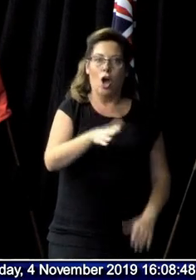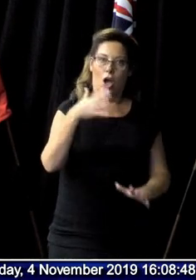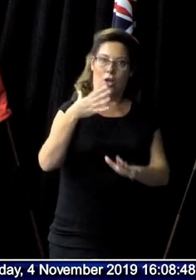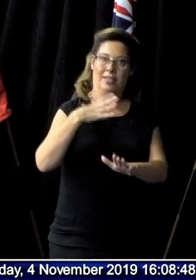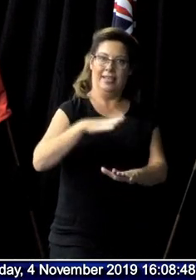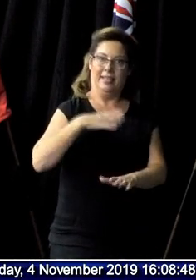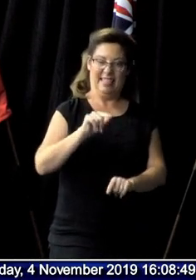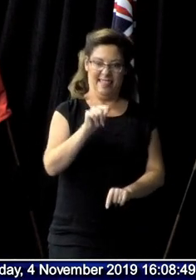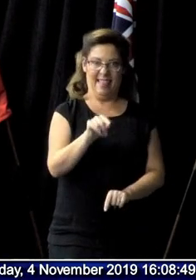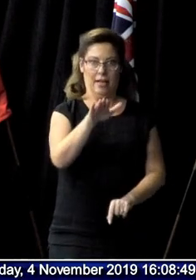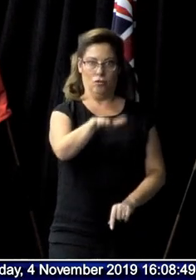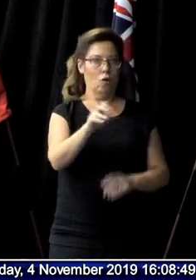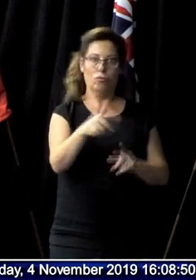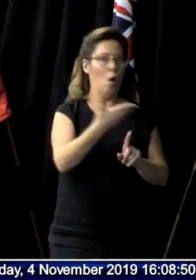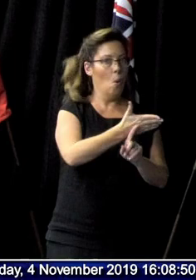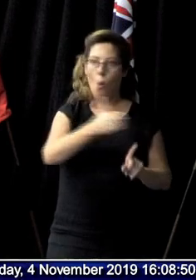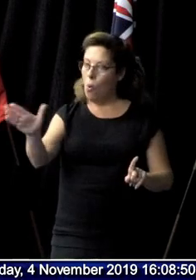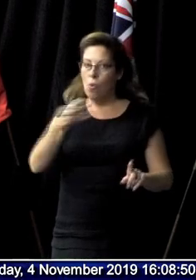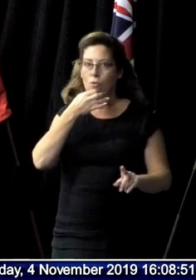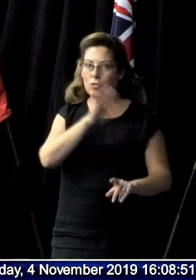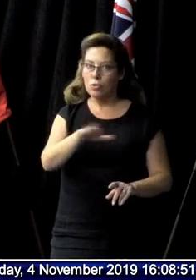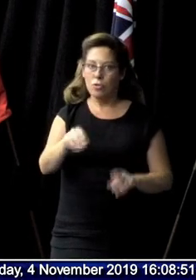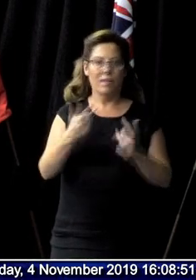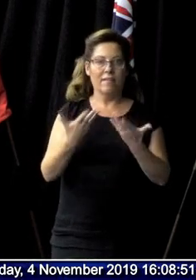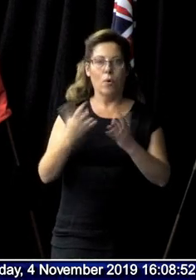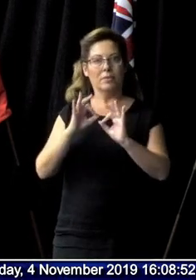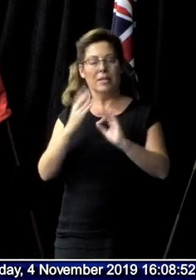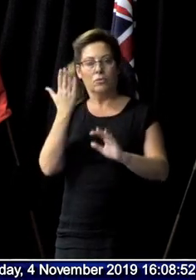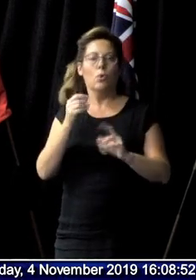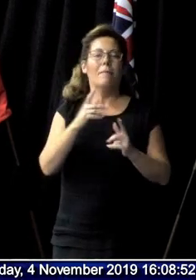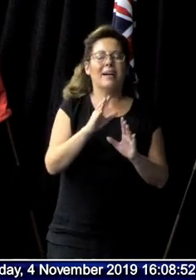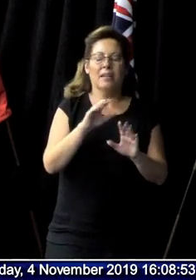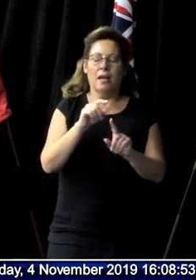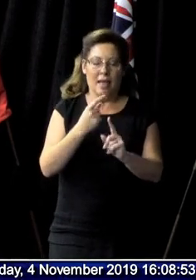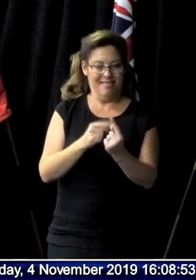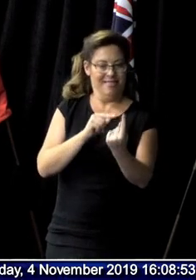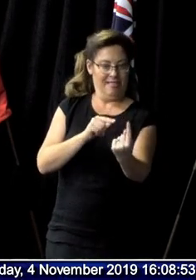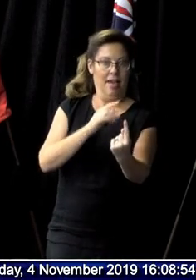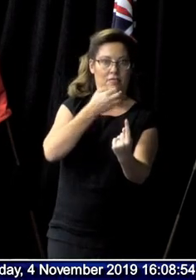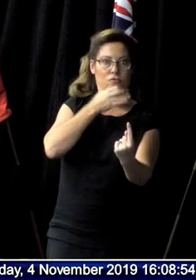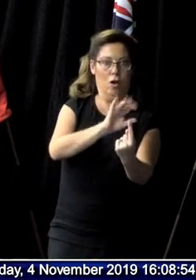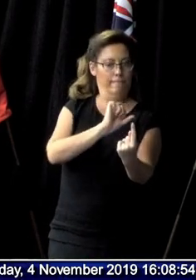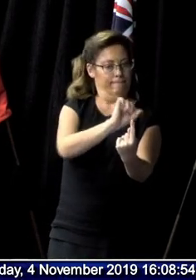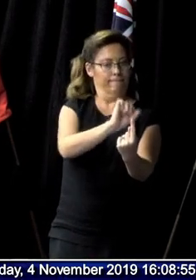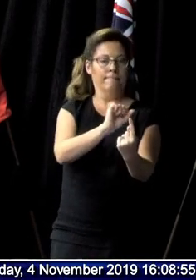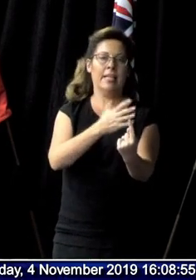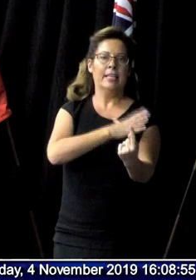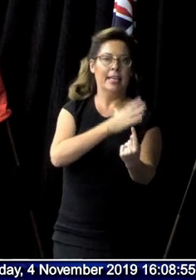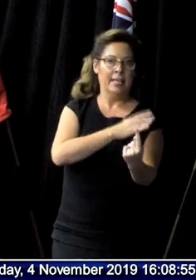What that child needs for their best education, rather than saying they need a triangular pencil.